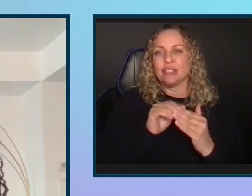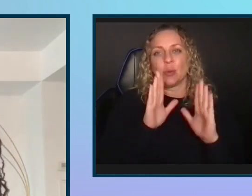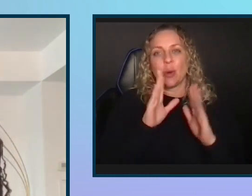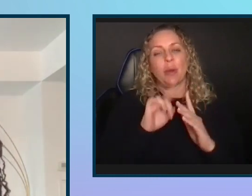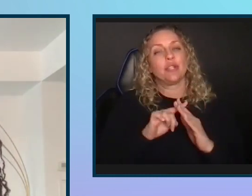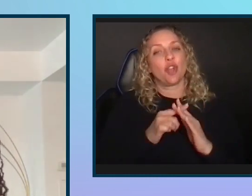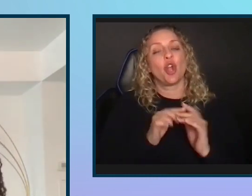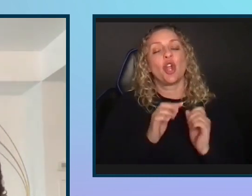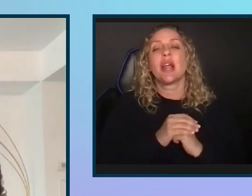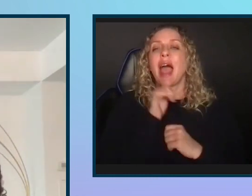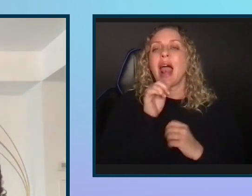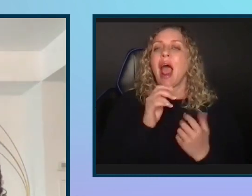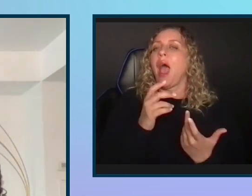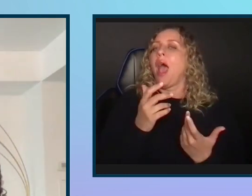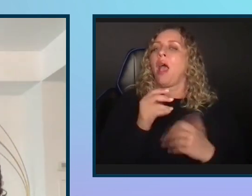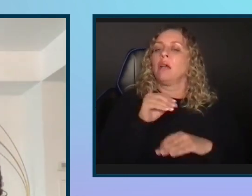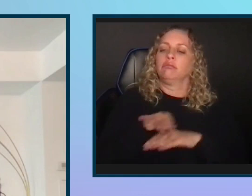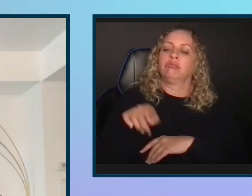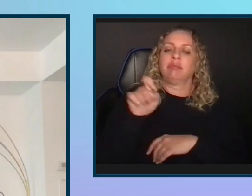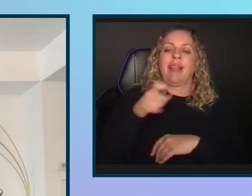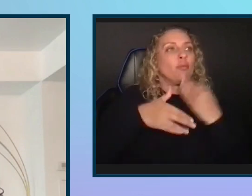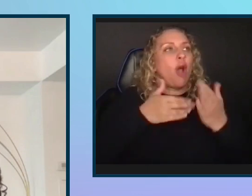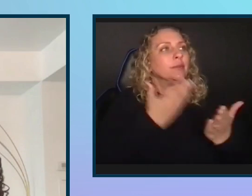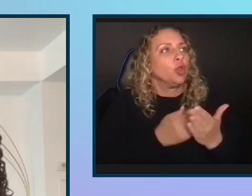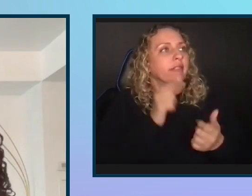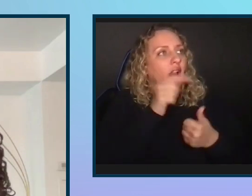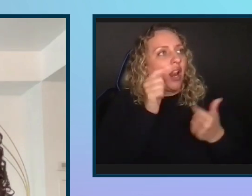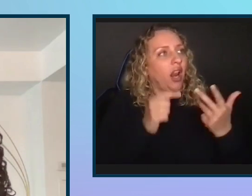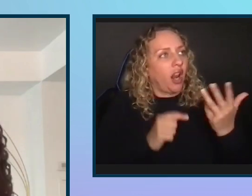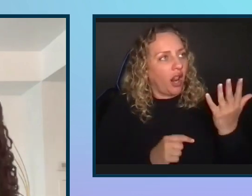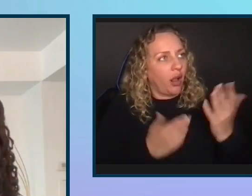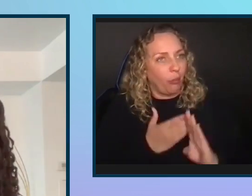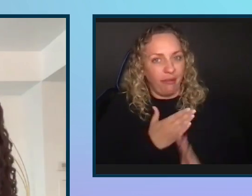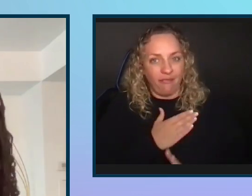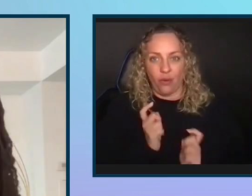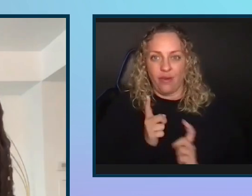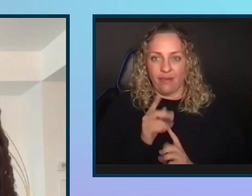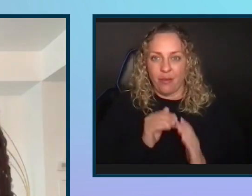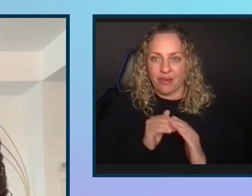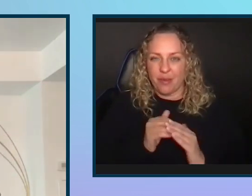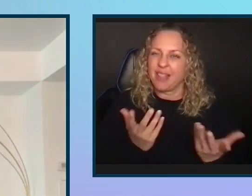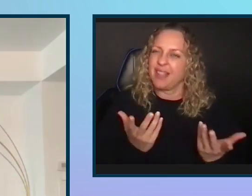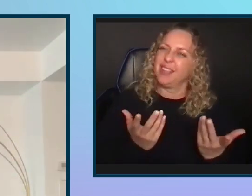and not making it a process that someone has to like, prove something to you before you help them, but like listening to someone that says they need help